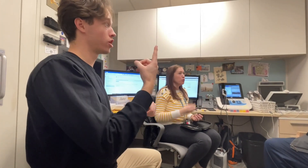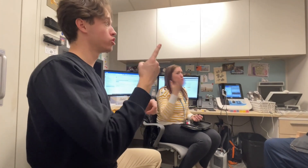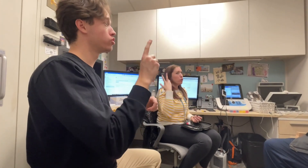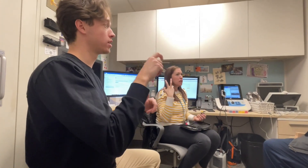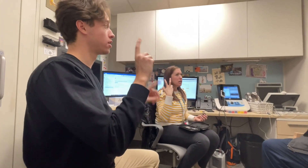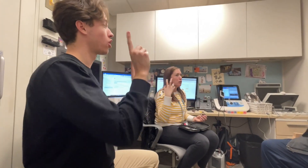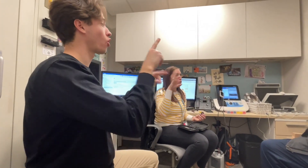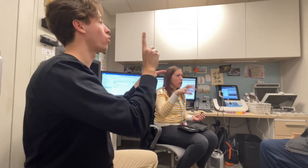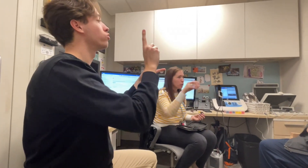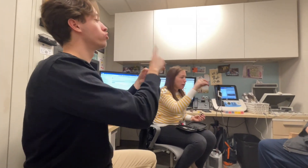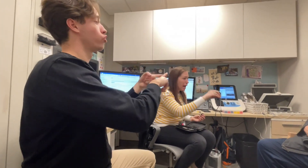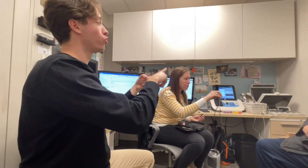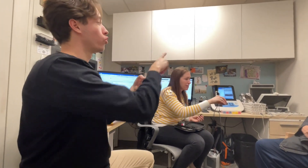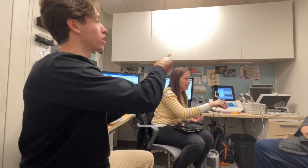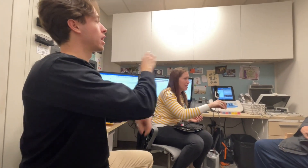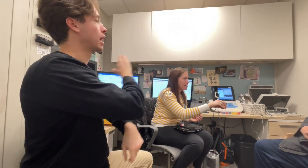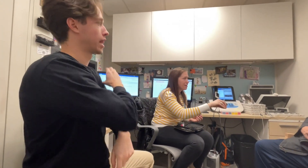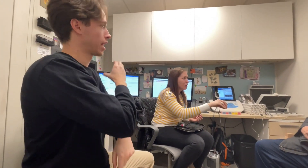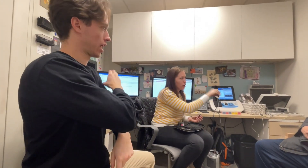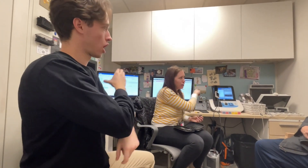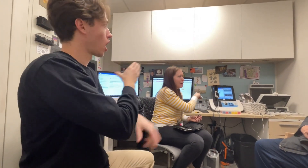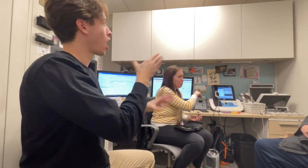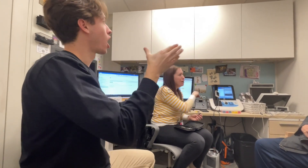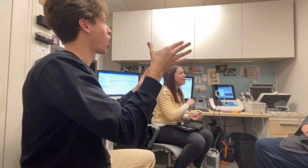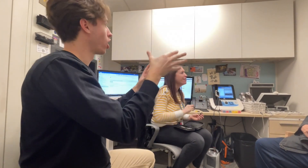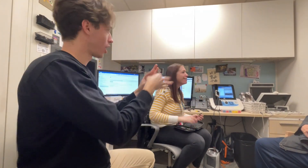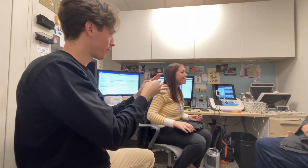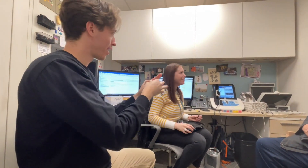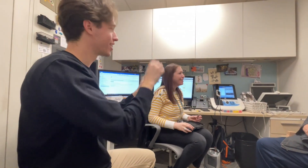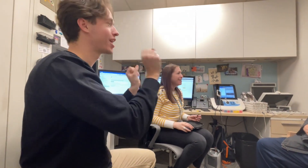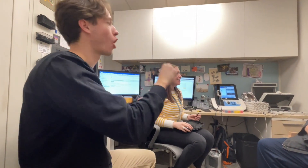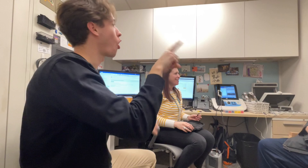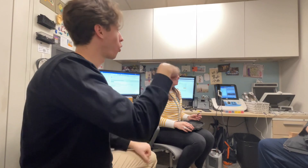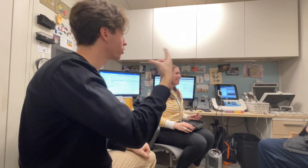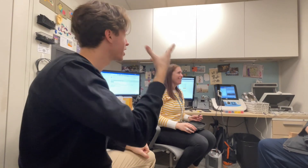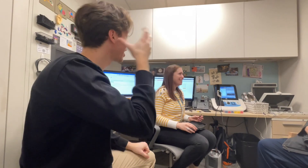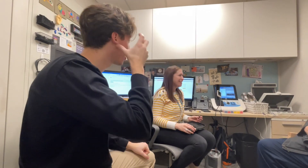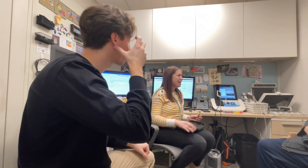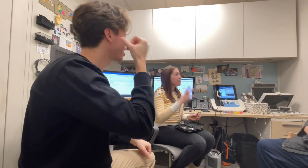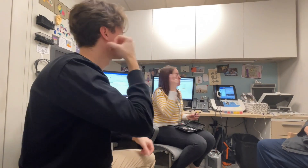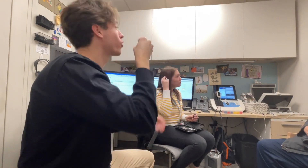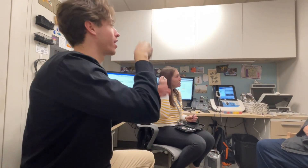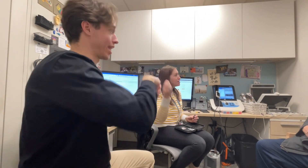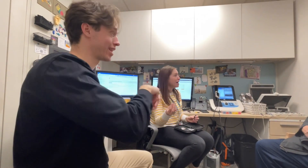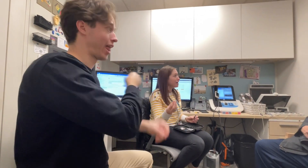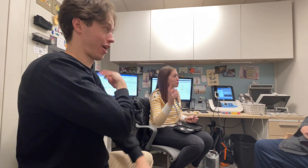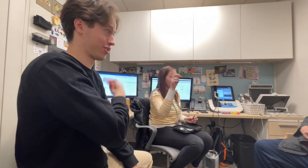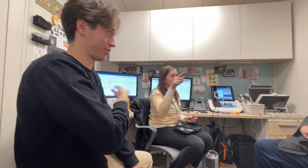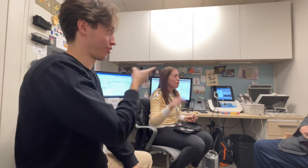you could only hear while you were at the clinic hooked up and then you would detach and go home